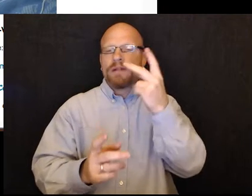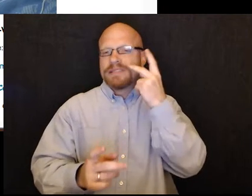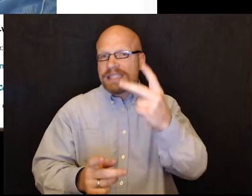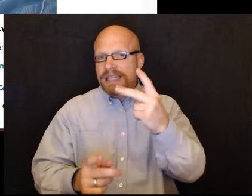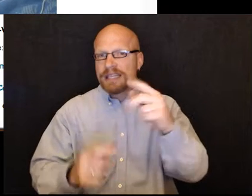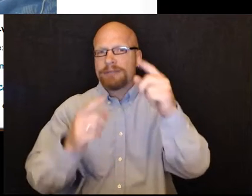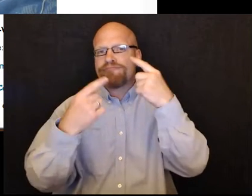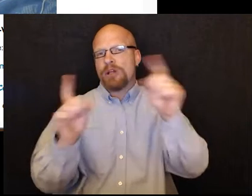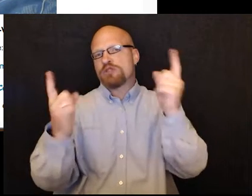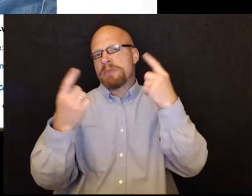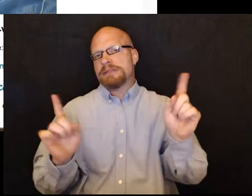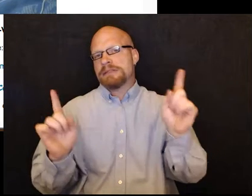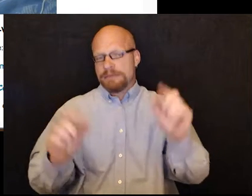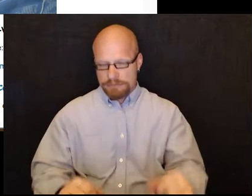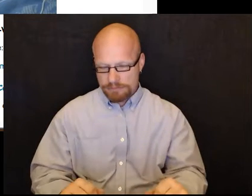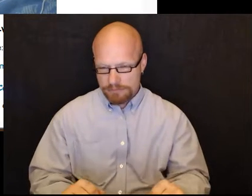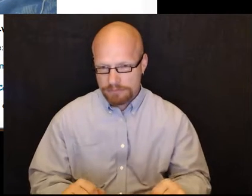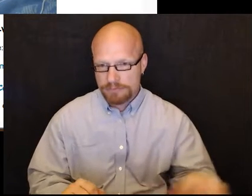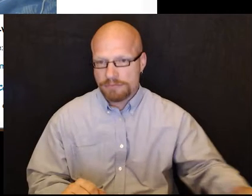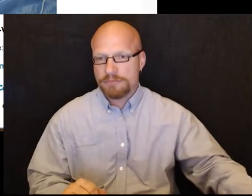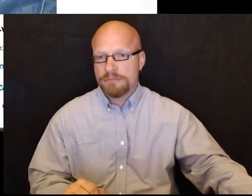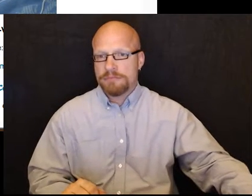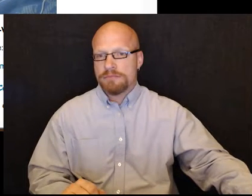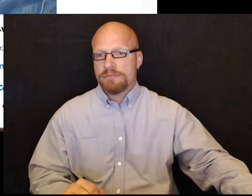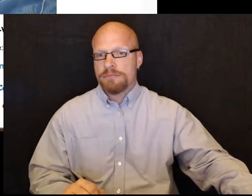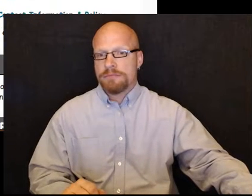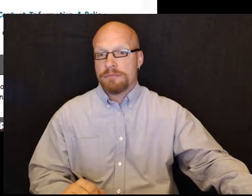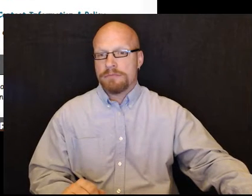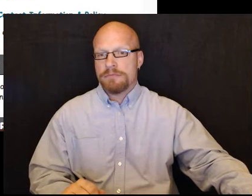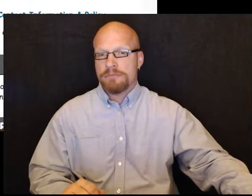things often... not every day but often